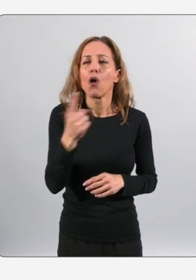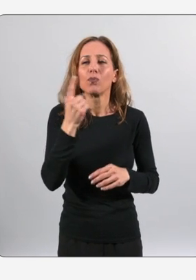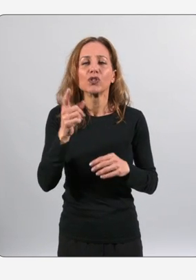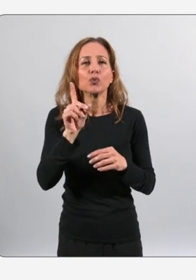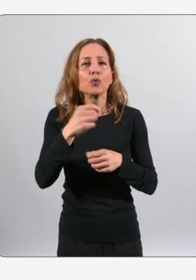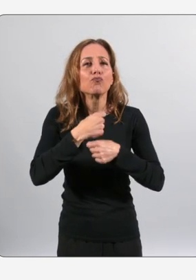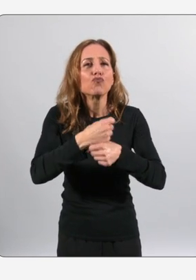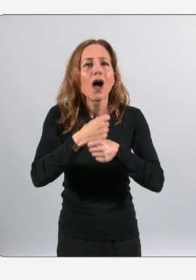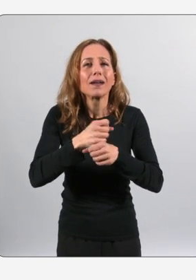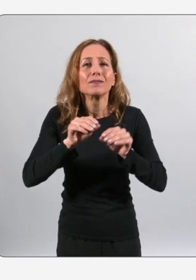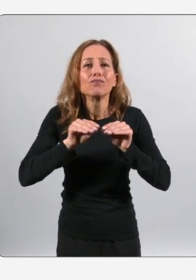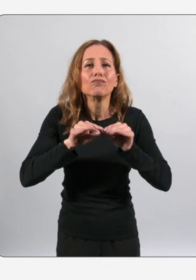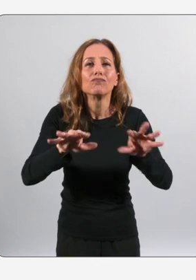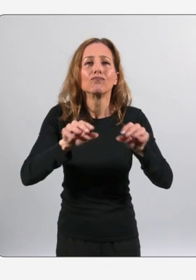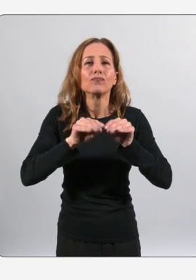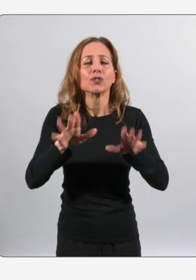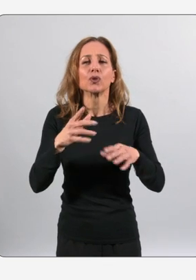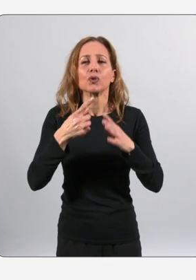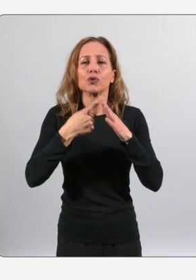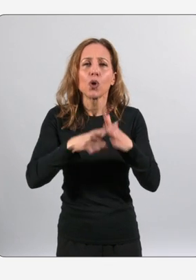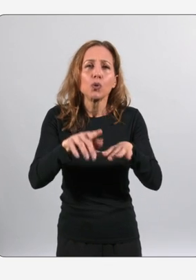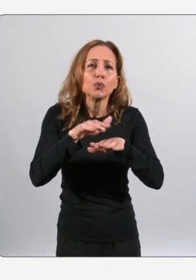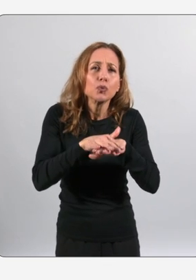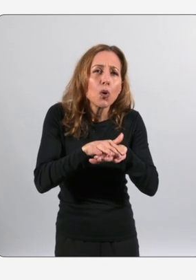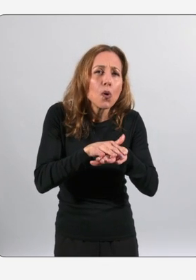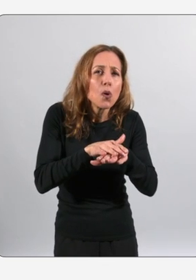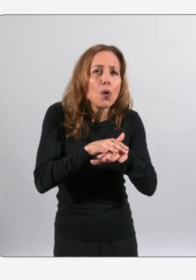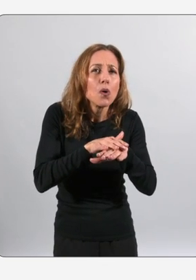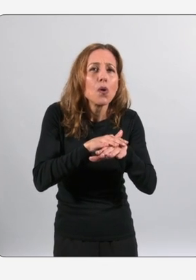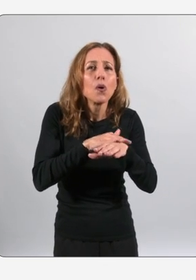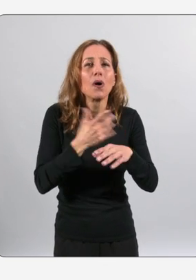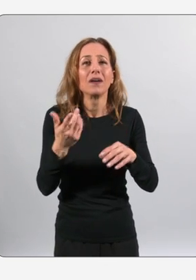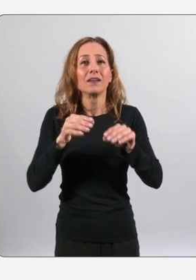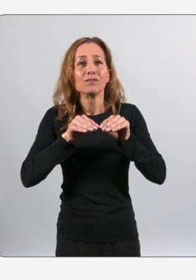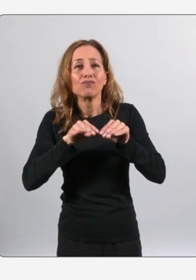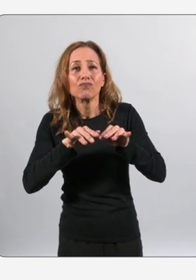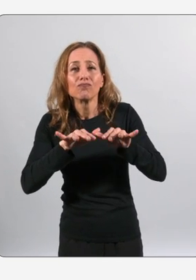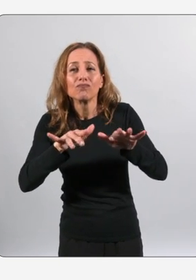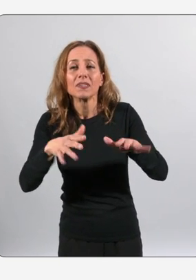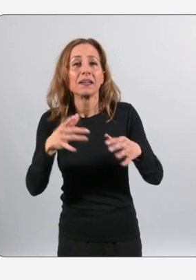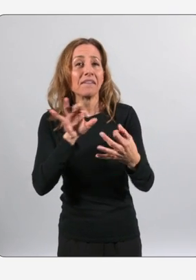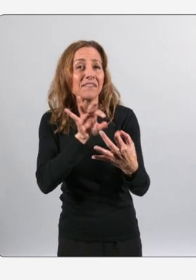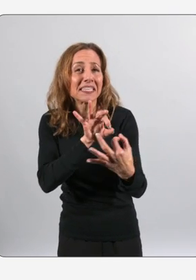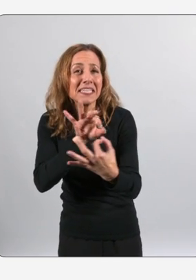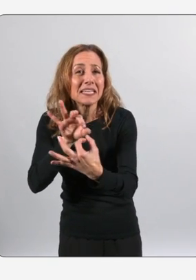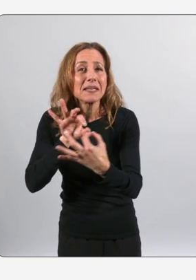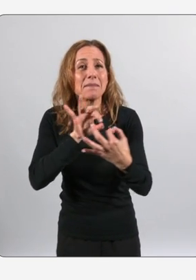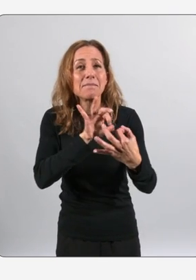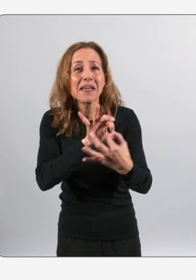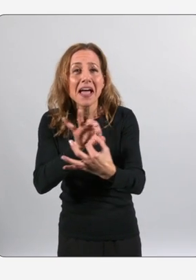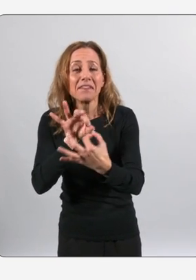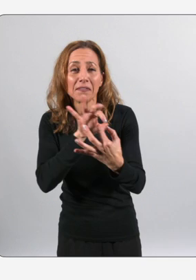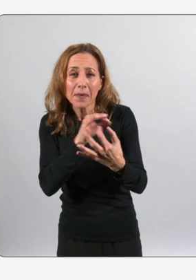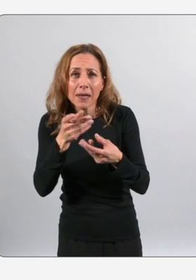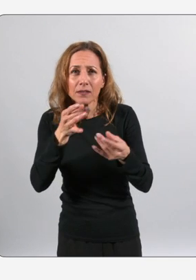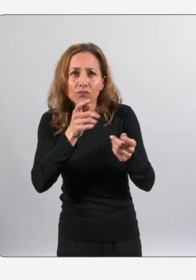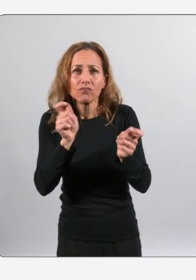It's rolled out to us, and we give you a lot of feedback, a lot of feedback, as you know. Yes. >>JASON HARTLEY: And you respond to that.